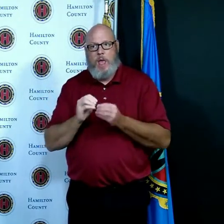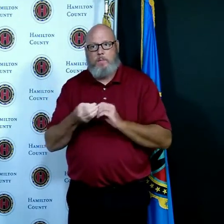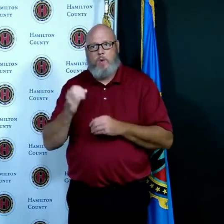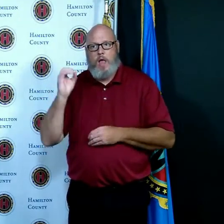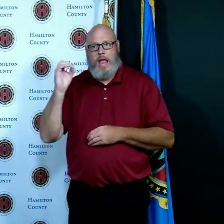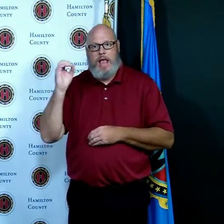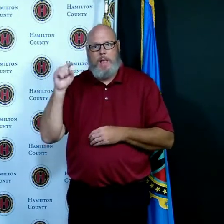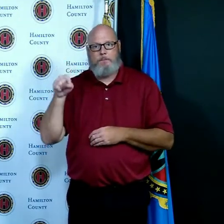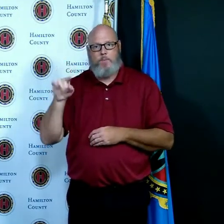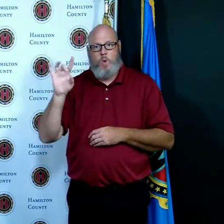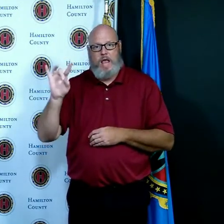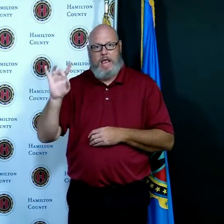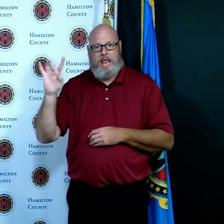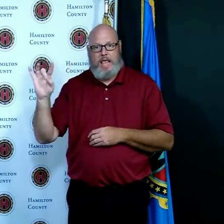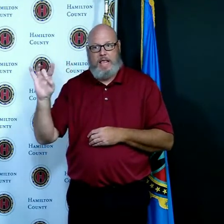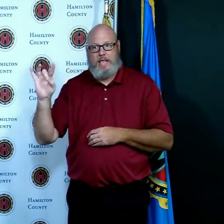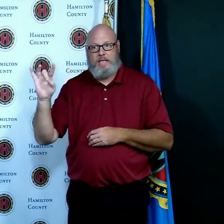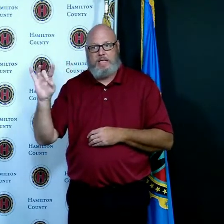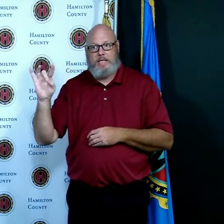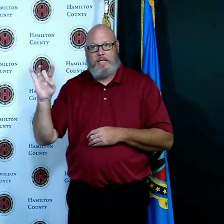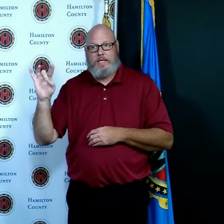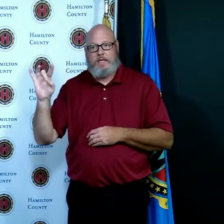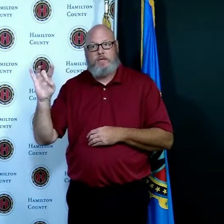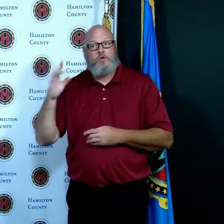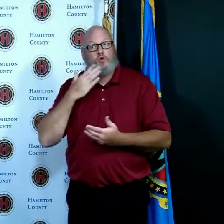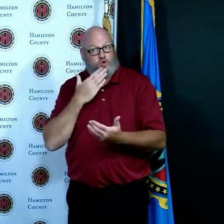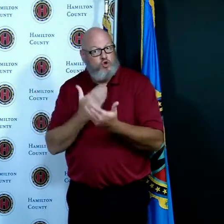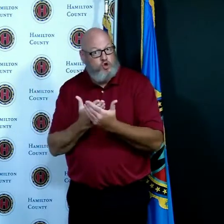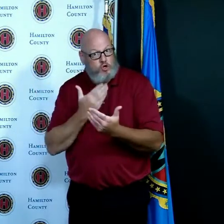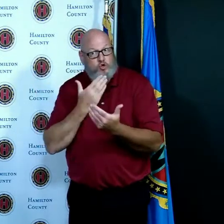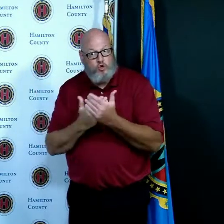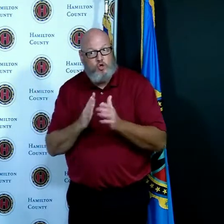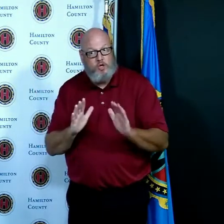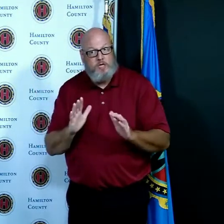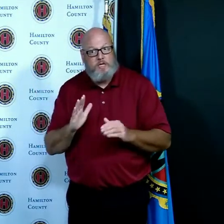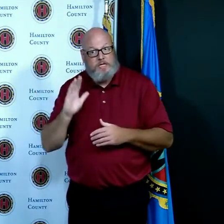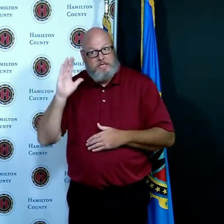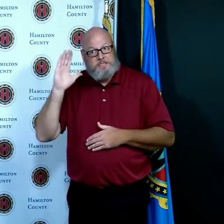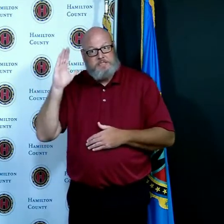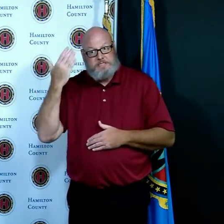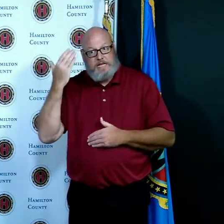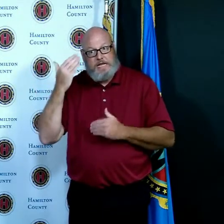showing that things are continuing to stay fairly level and overall in the right direction